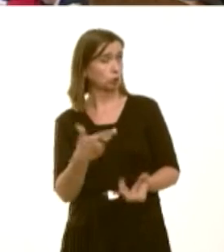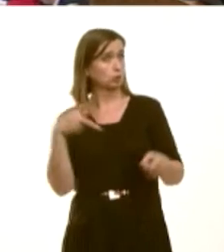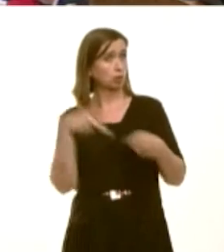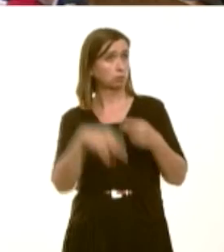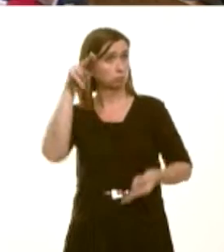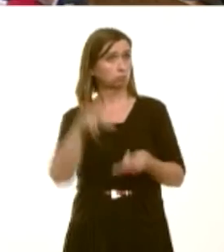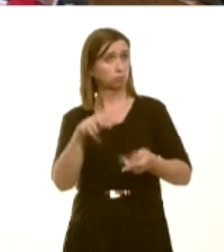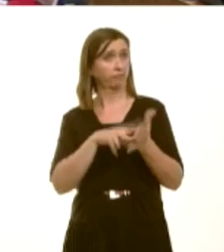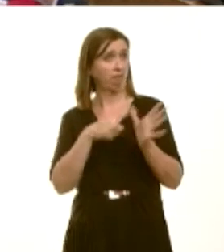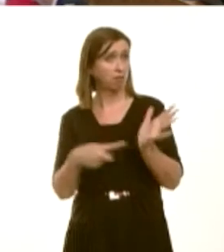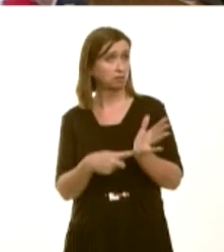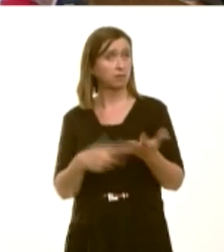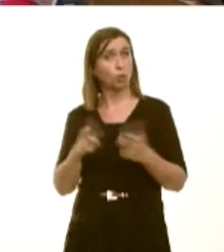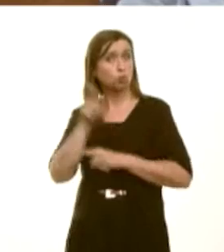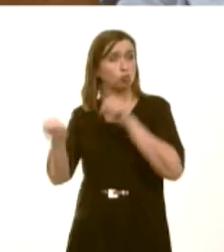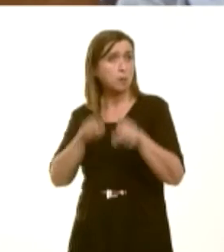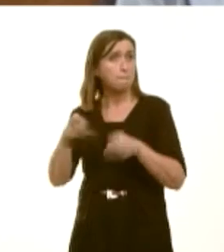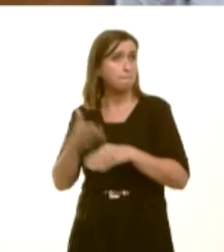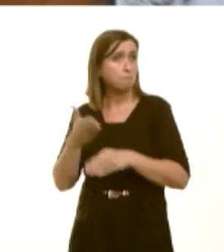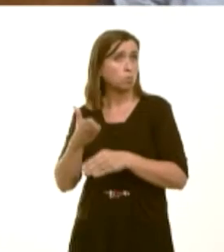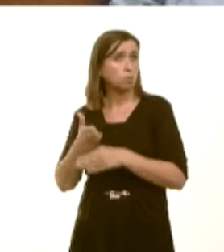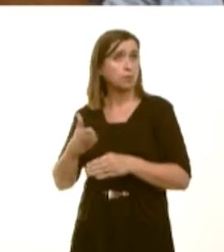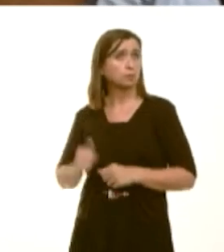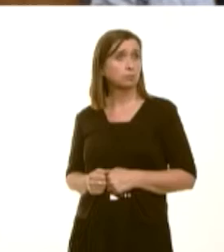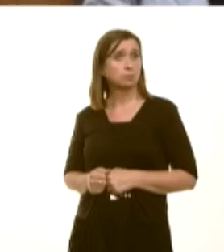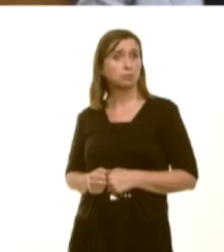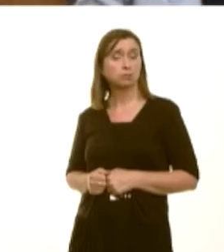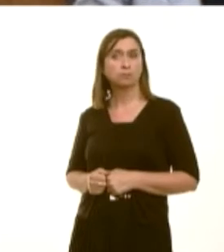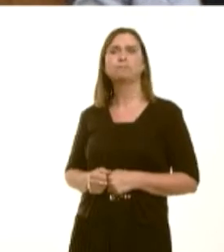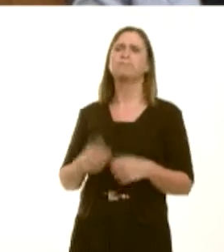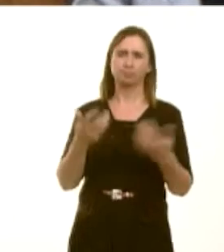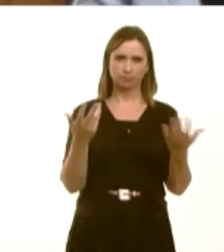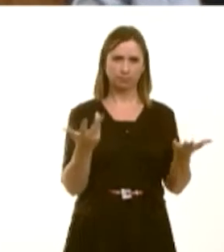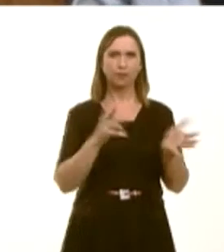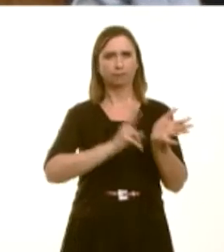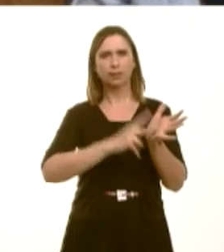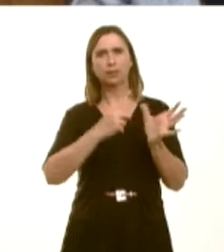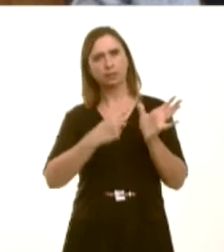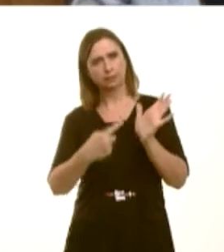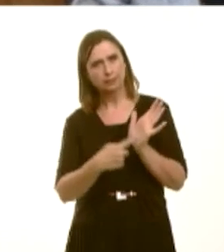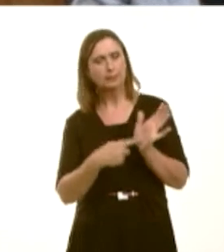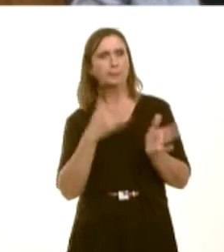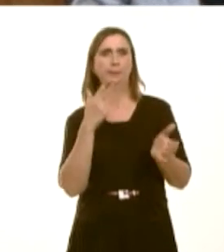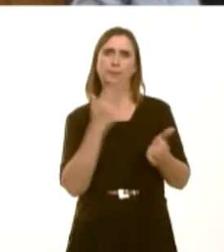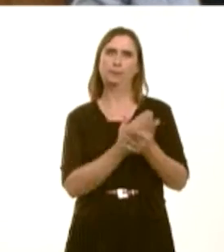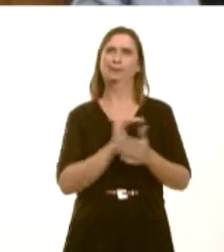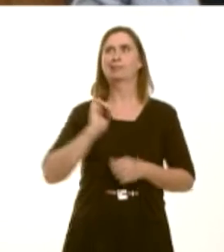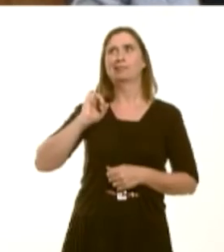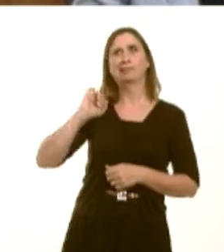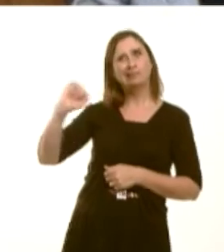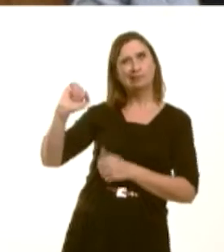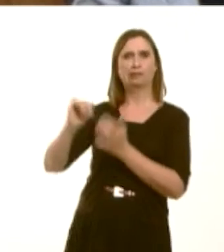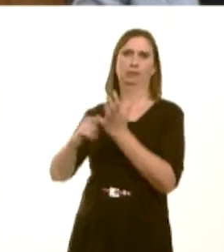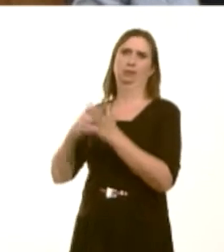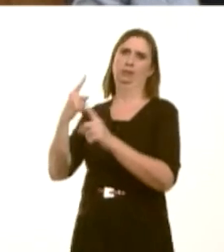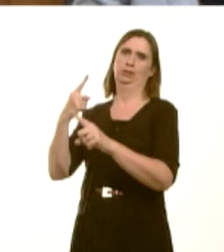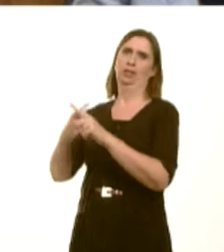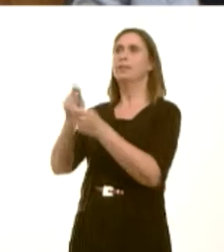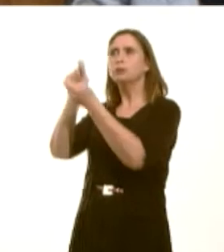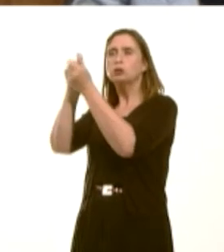Simon Thomas: Yes, and, of course, VAT is a tax that can be changed only across the